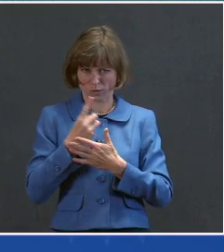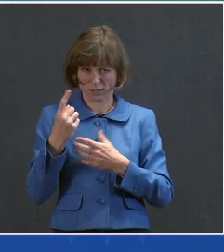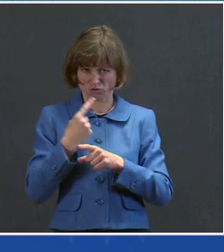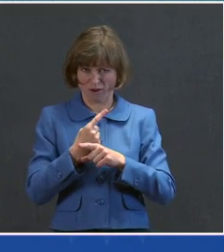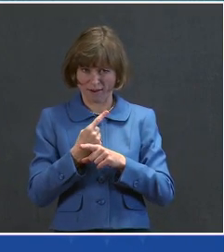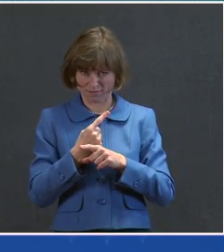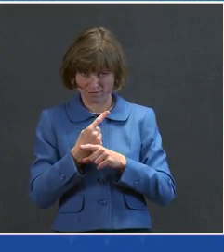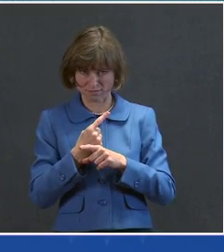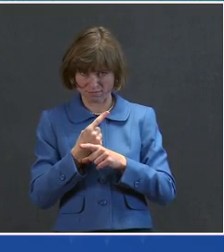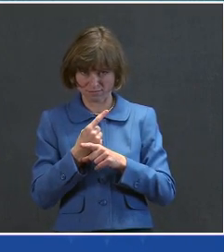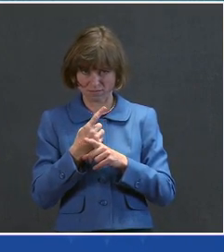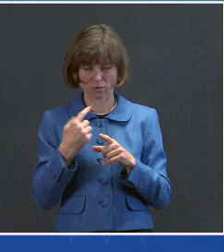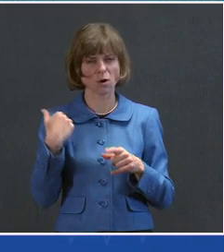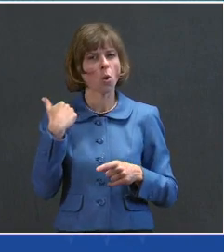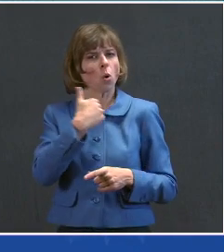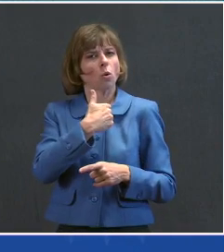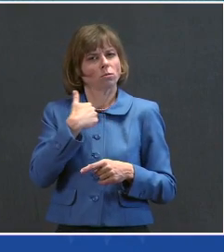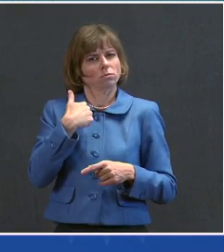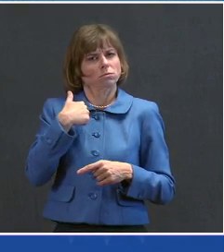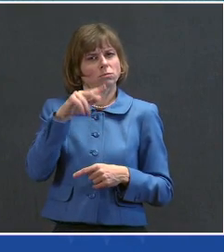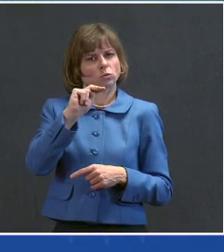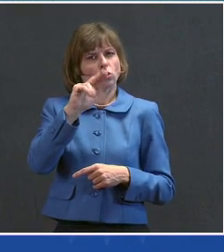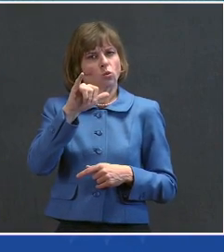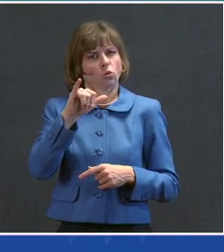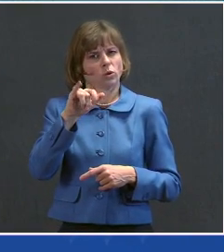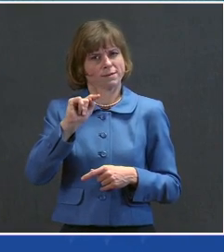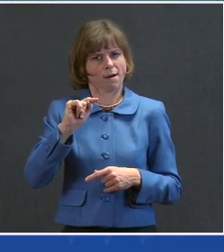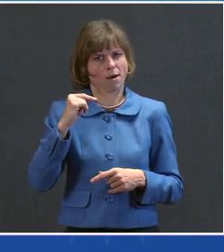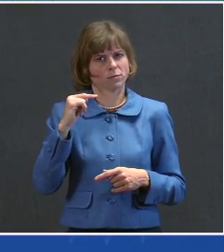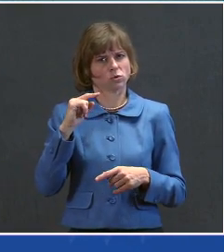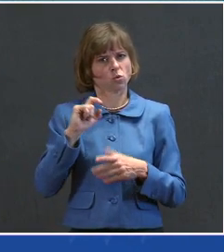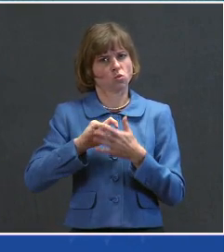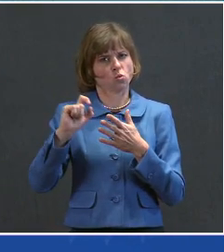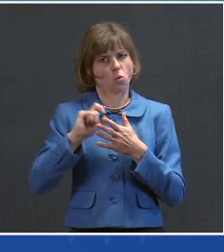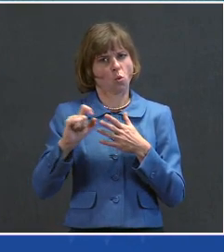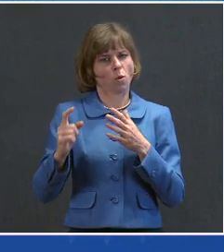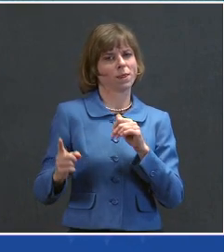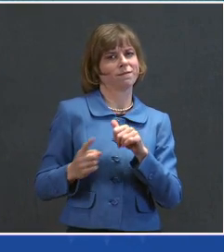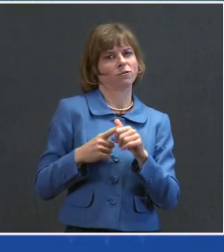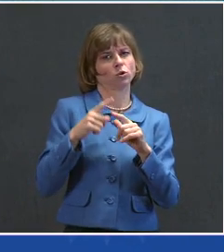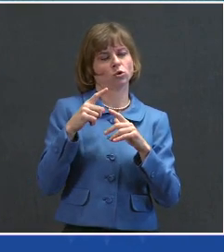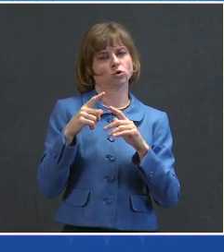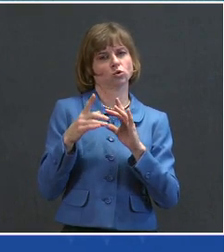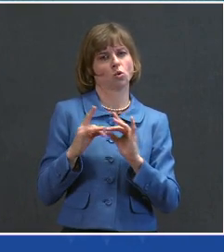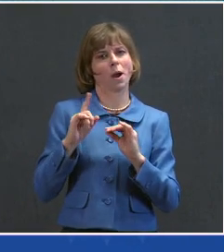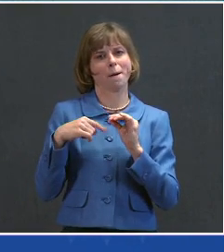We wrote our first story at The New York Times about a possible partnership between Merck and J&J